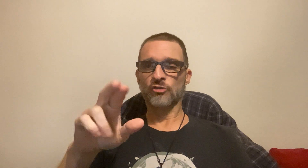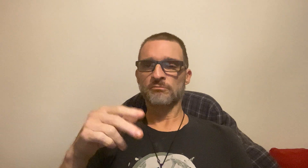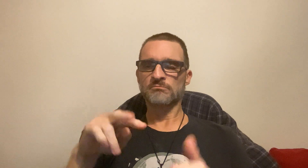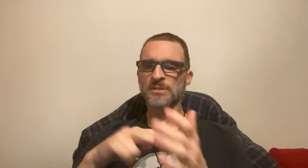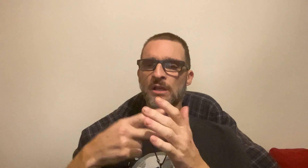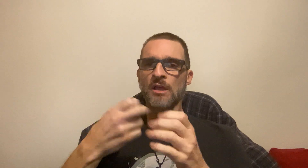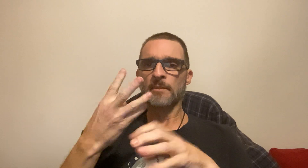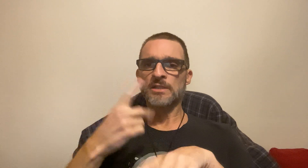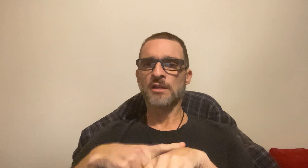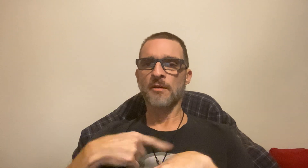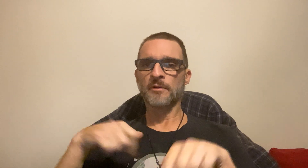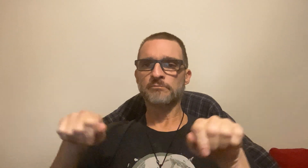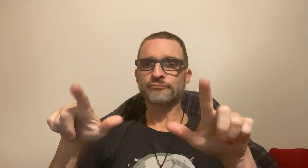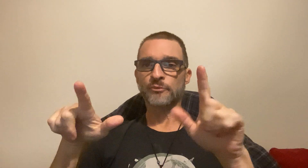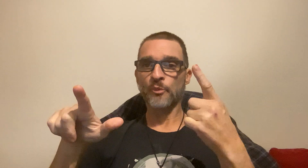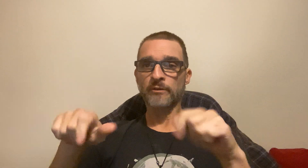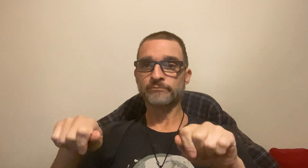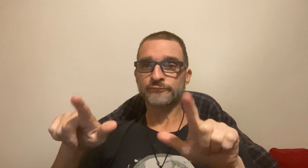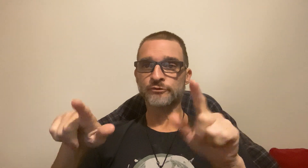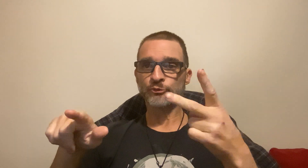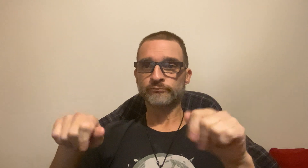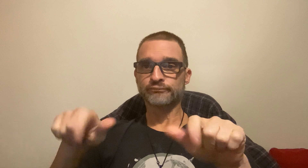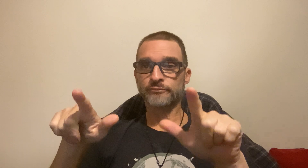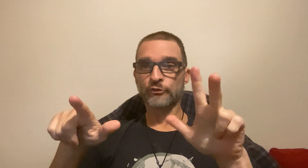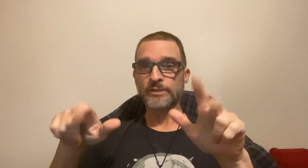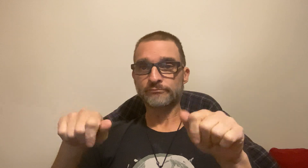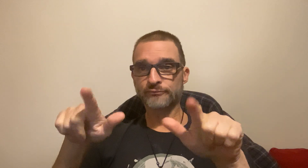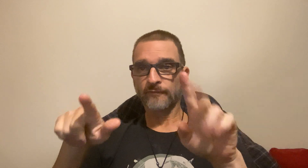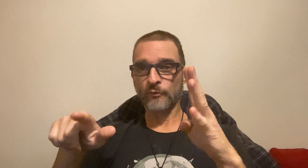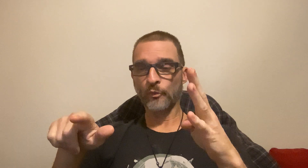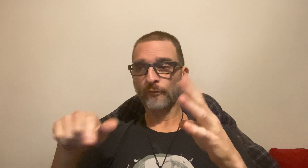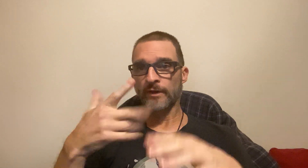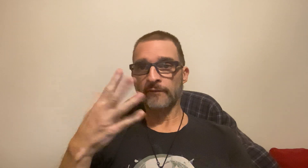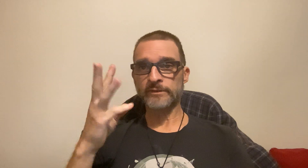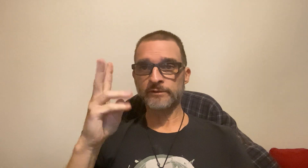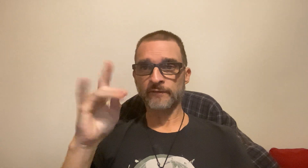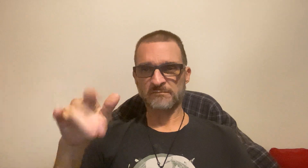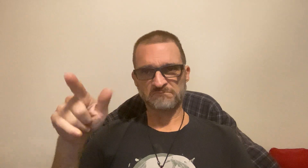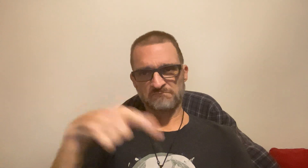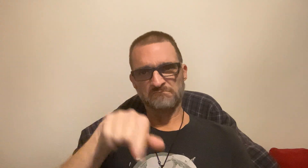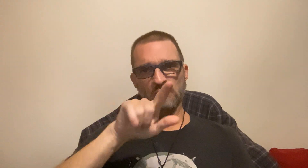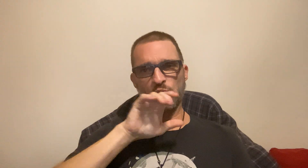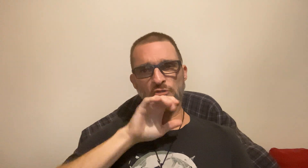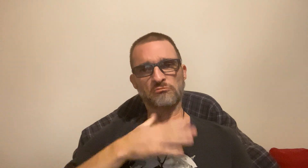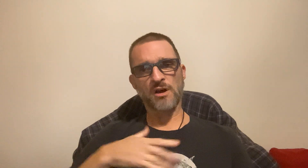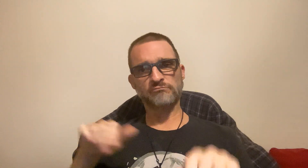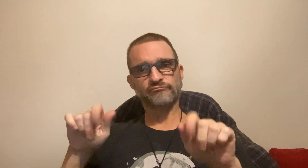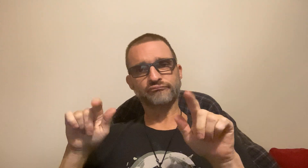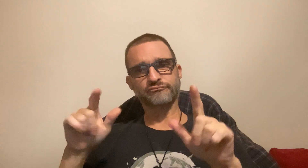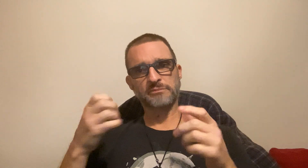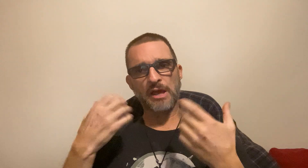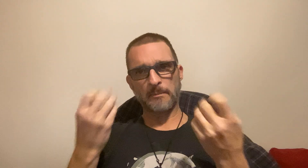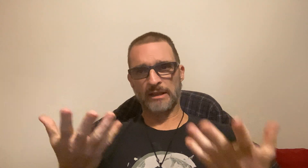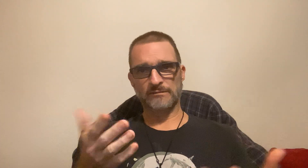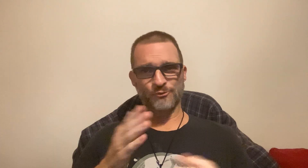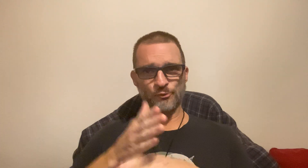logger. means how many times I've been posting. 1 vlog, 2 vlog, 3 vlog, 4 vlog, 5,6,7,8 You've been watching my vlogs.